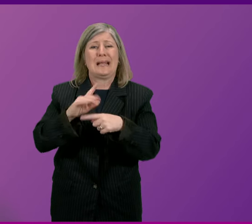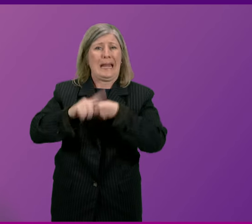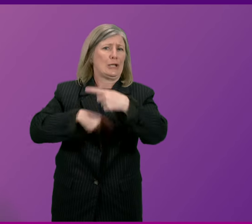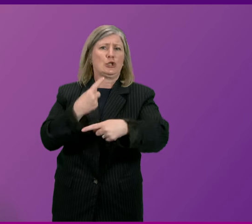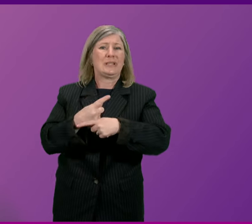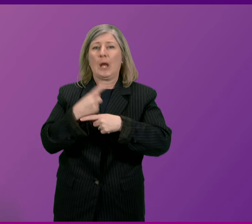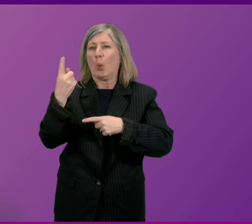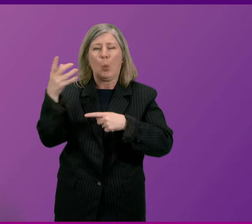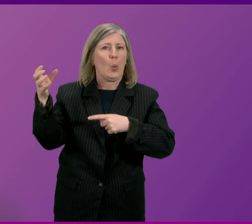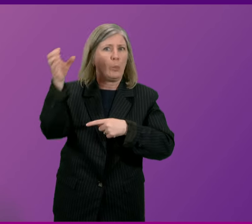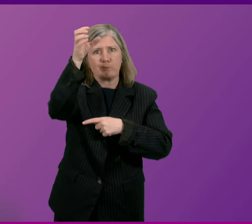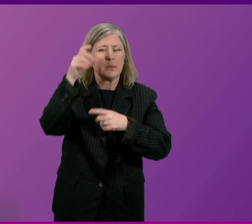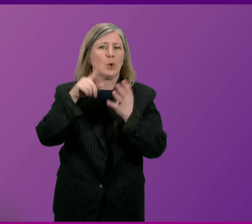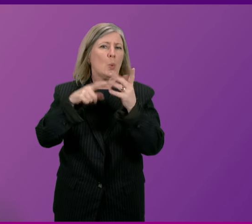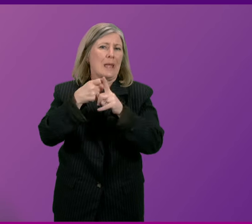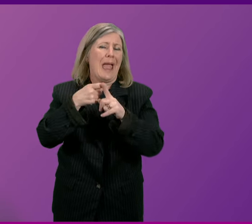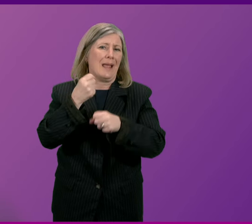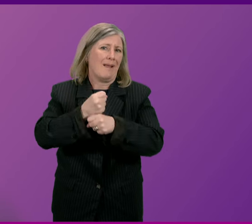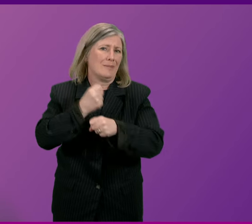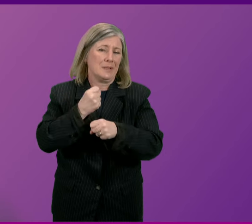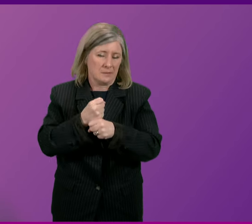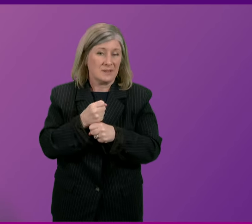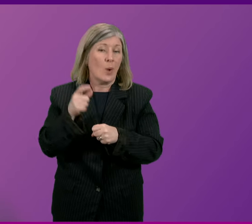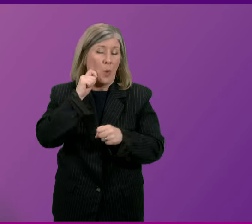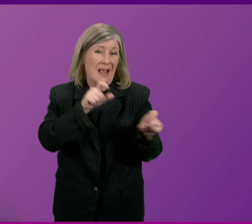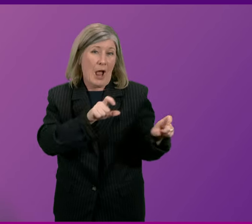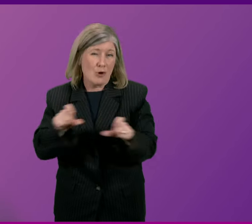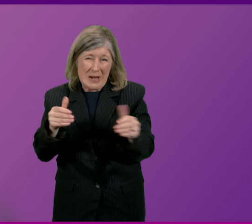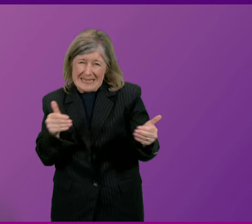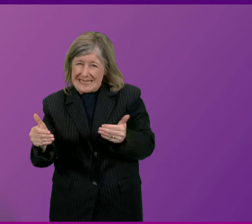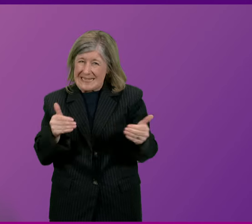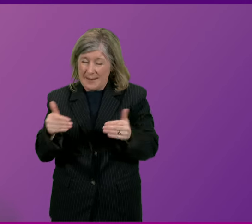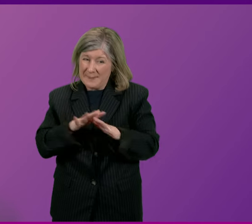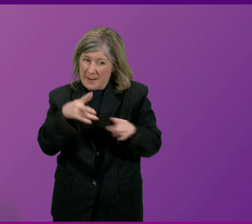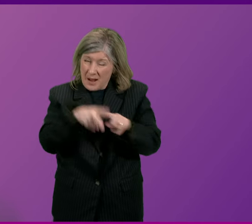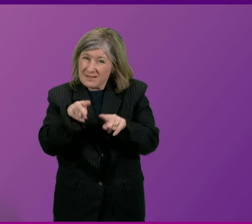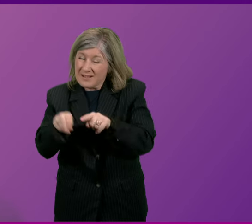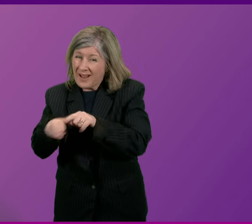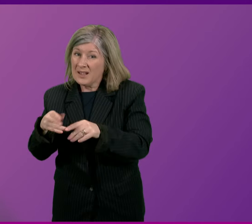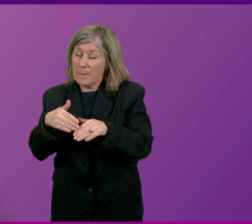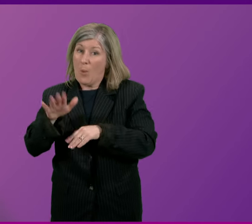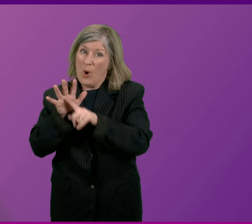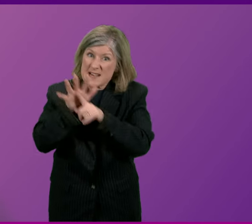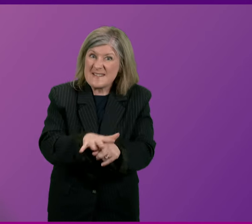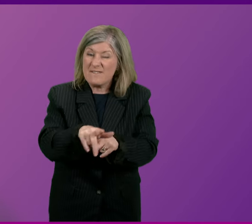continue with austerity, imposing deeper cuts than ever on Scotland. Does the First Minister accept